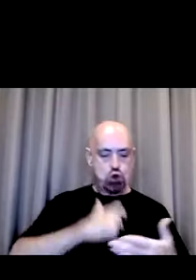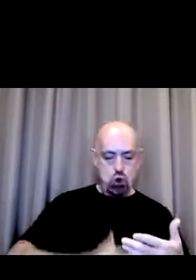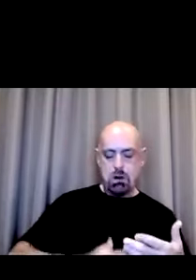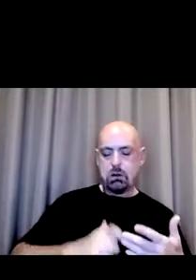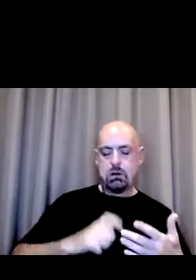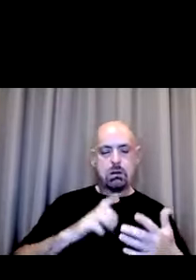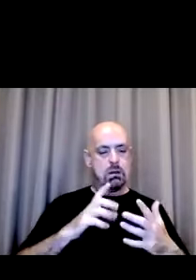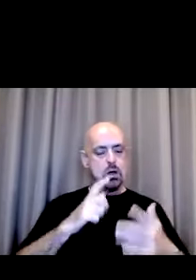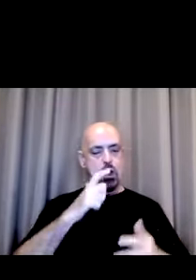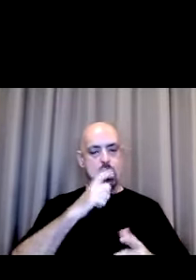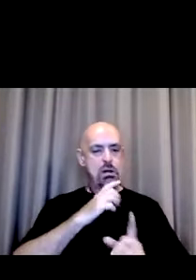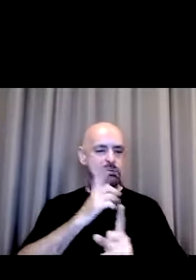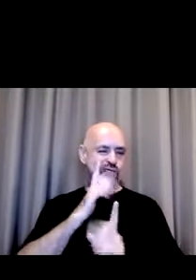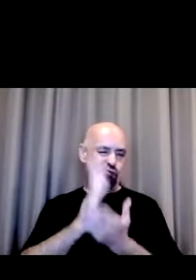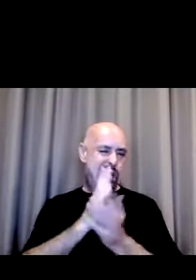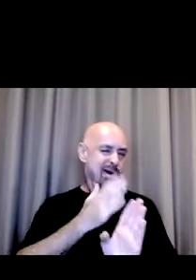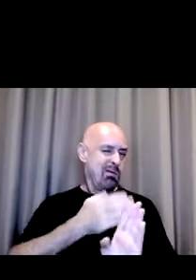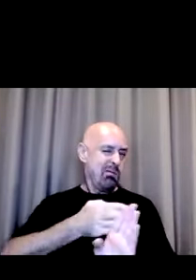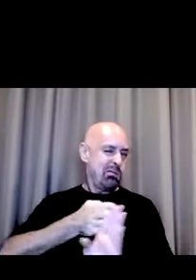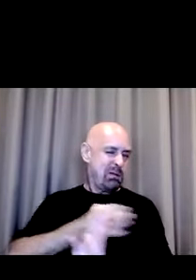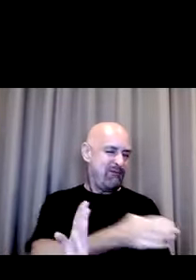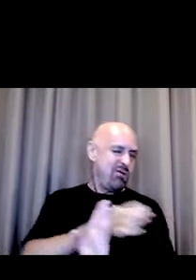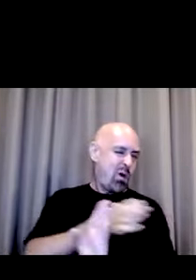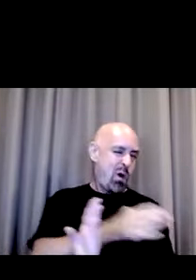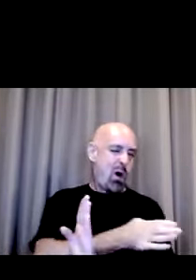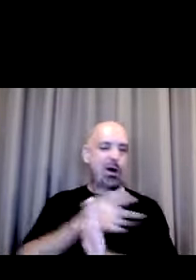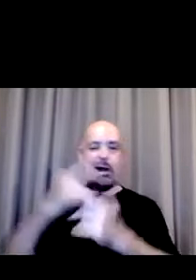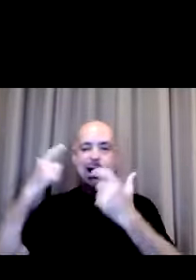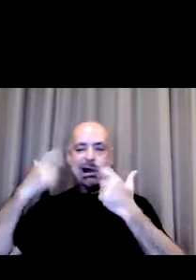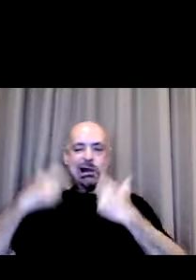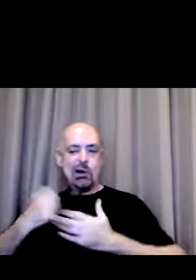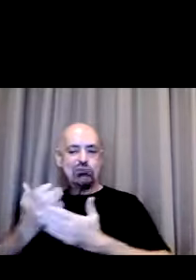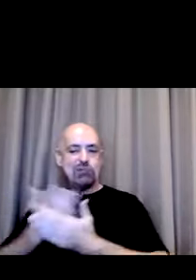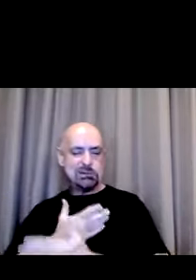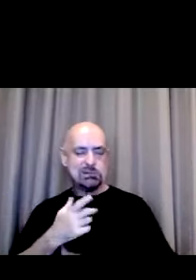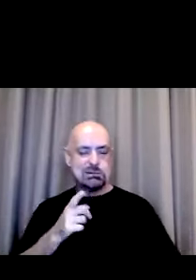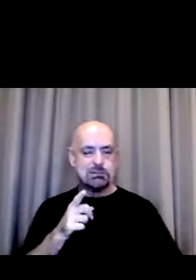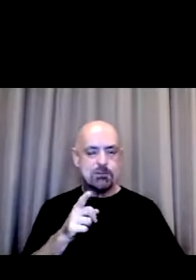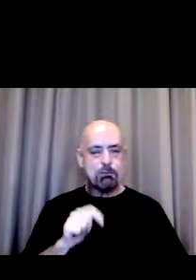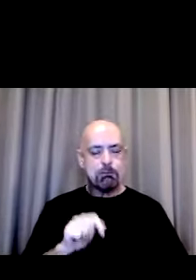women and men as is often done. But by the time 2 years later in 17